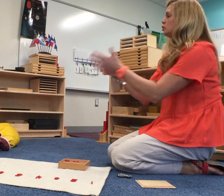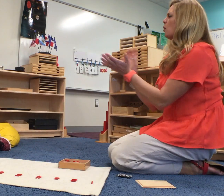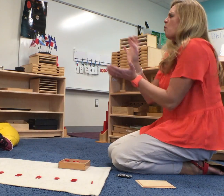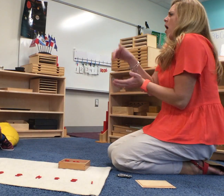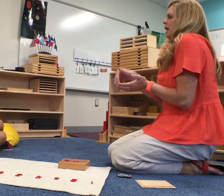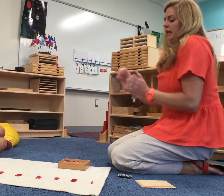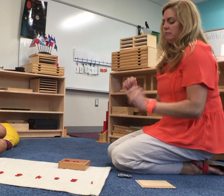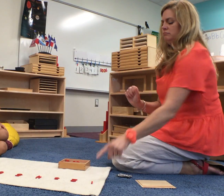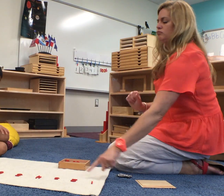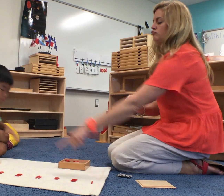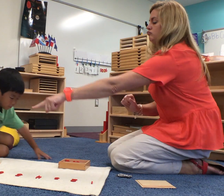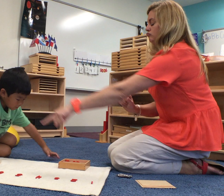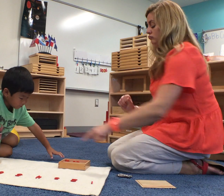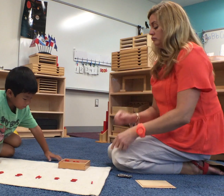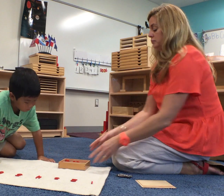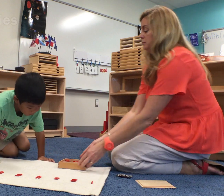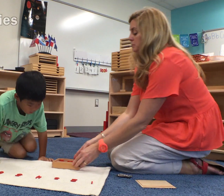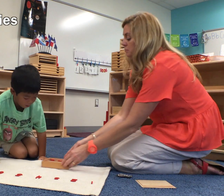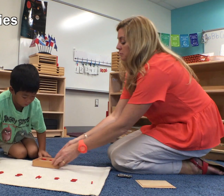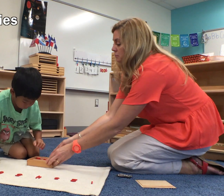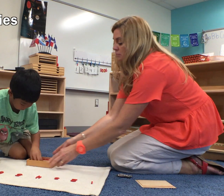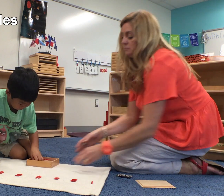Now I want you to quantify.